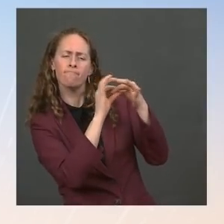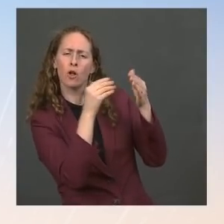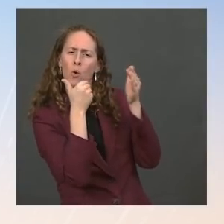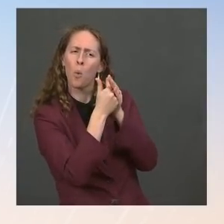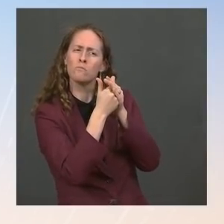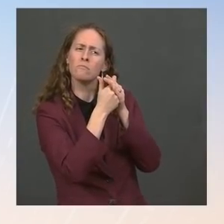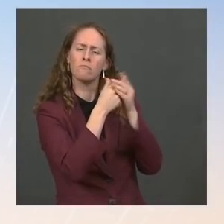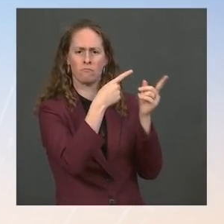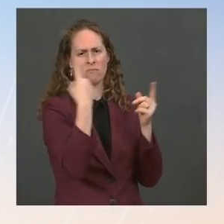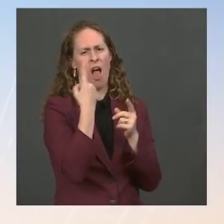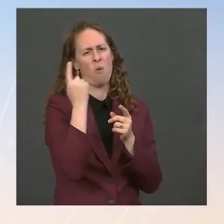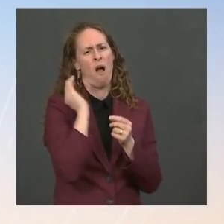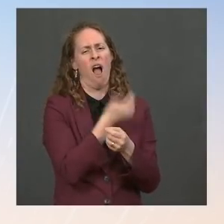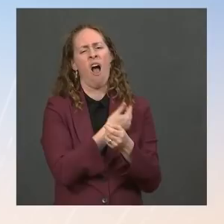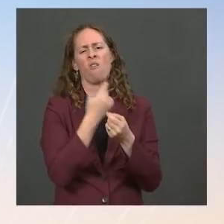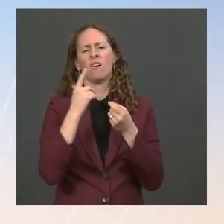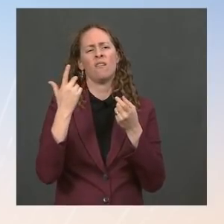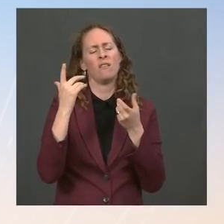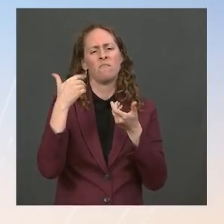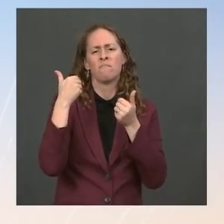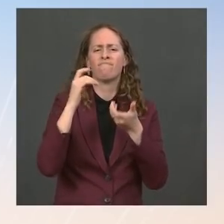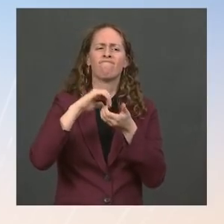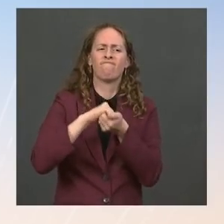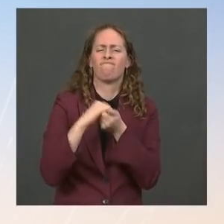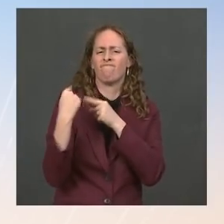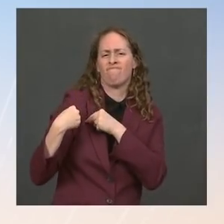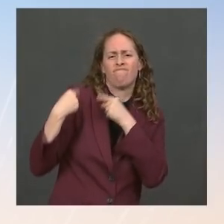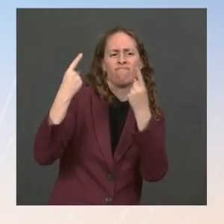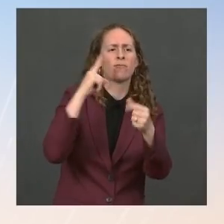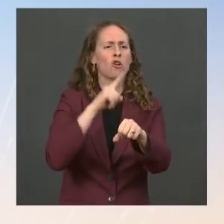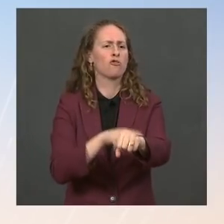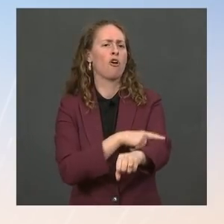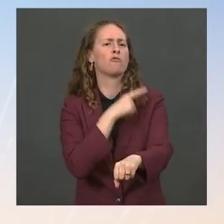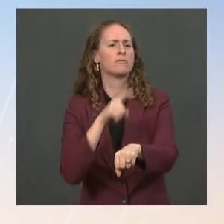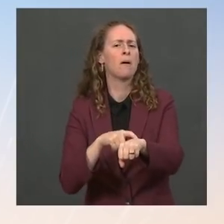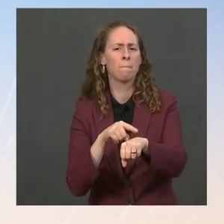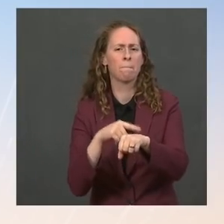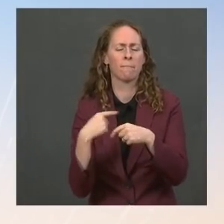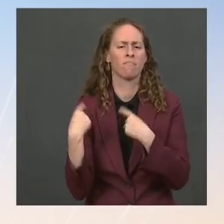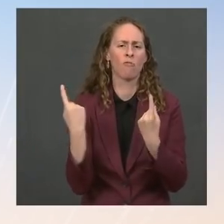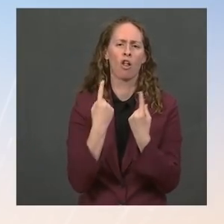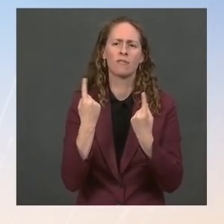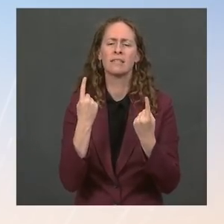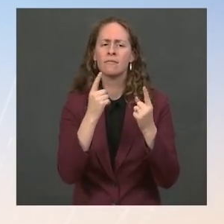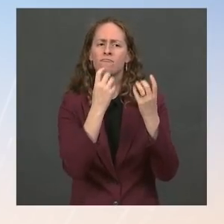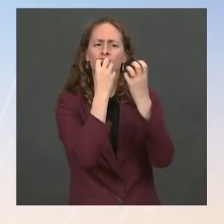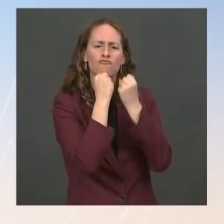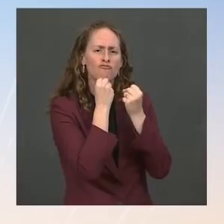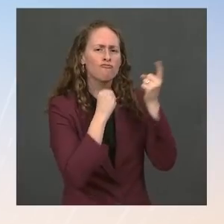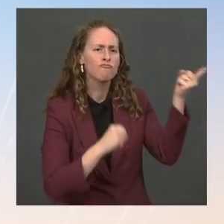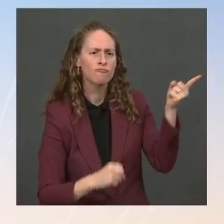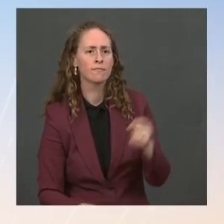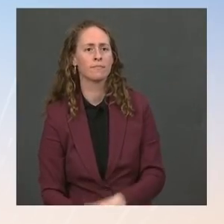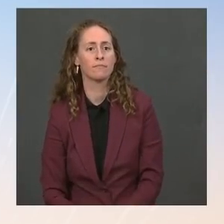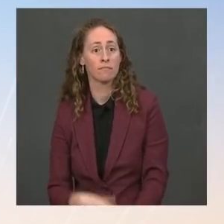as we work to address a range of issues in the world. The Press: And you have no plans to abandon the submarine deal, do you? Ms Psaki: No, we do not.